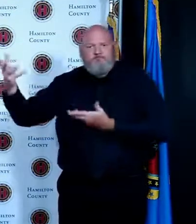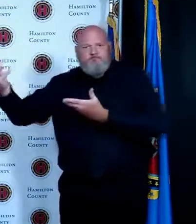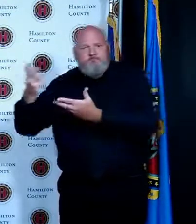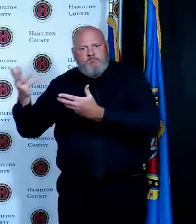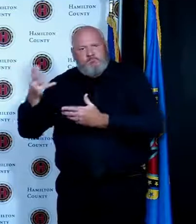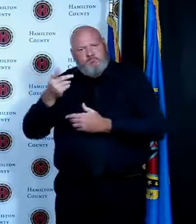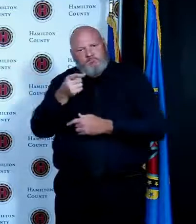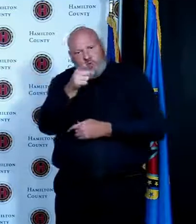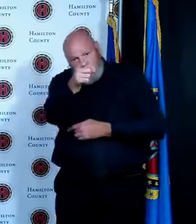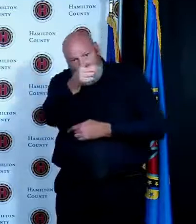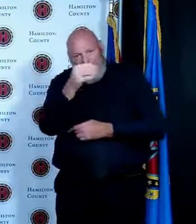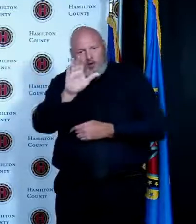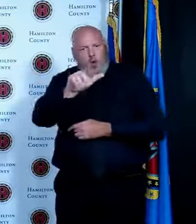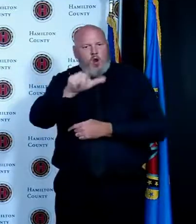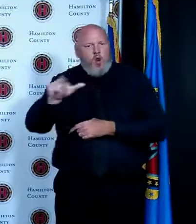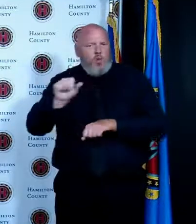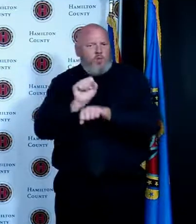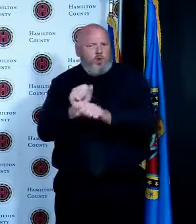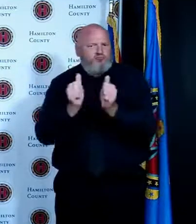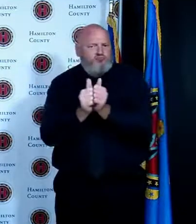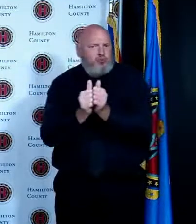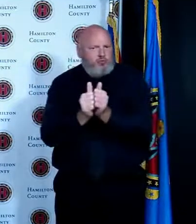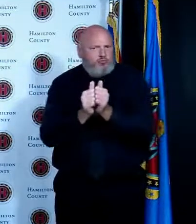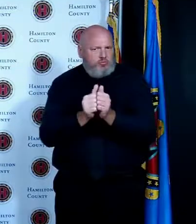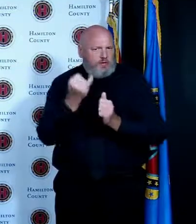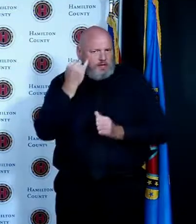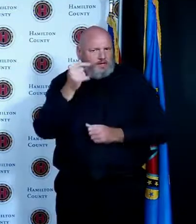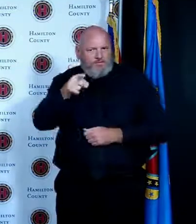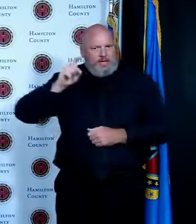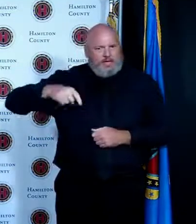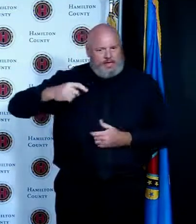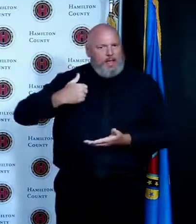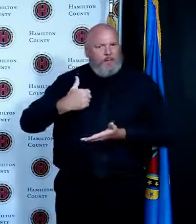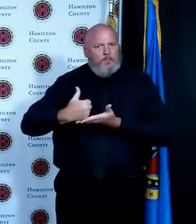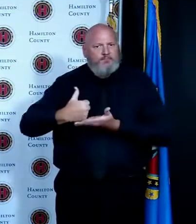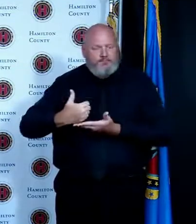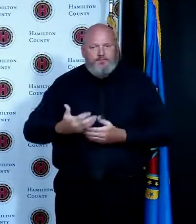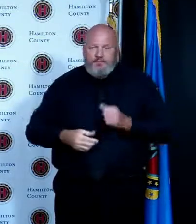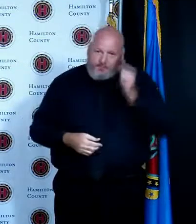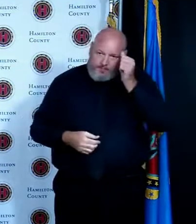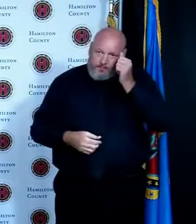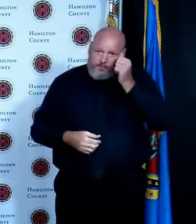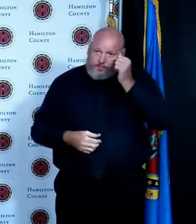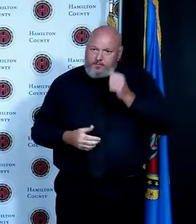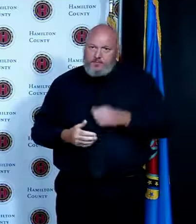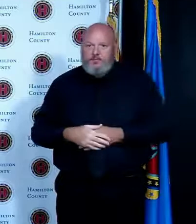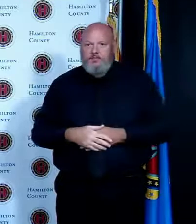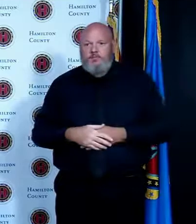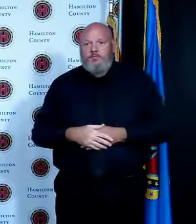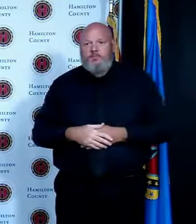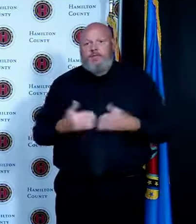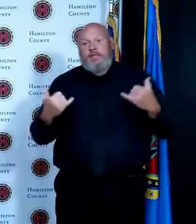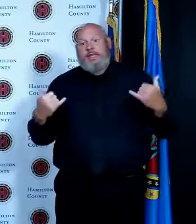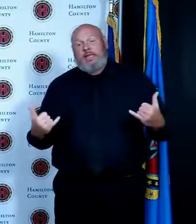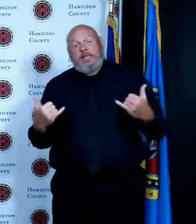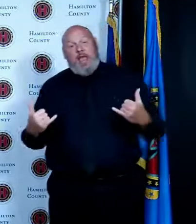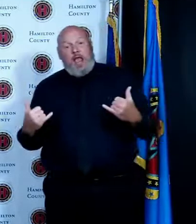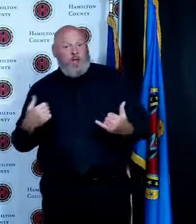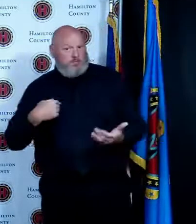a quick update on the small business relief program remember um that that has uh the window on that one opened and closed we had a